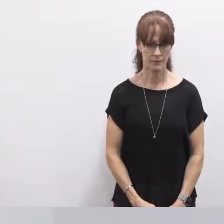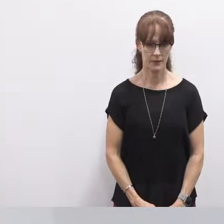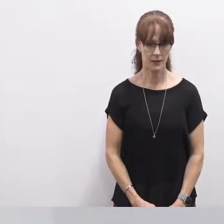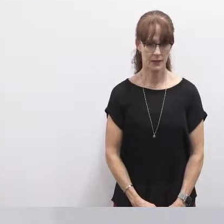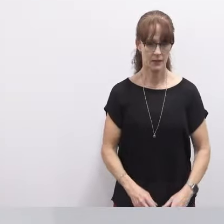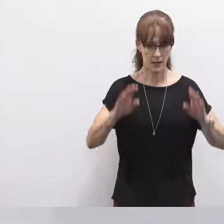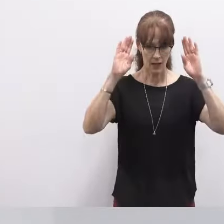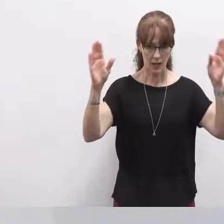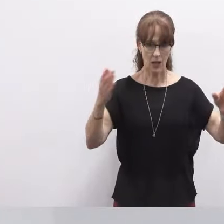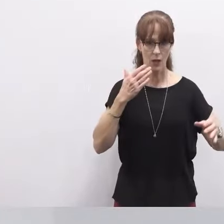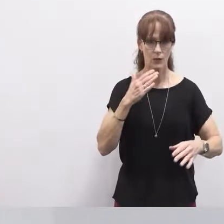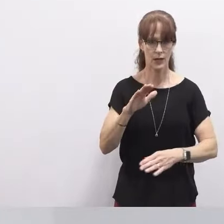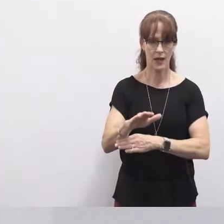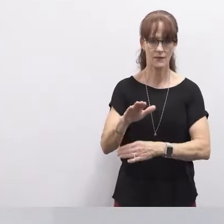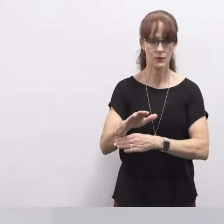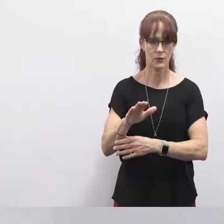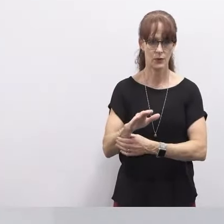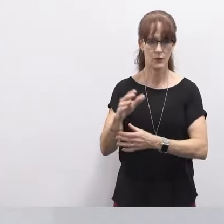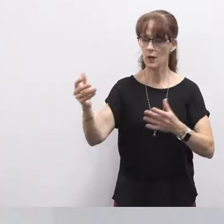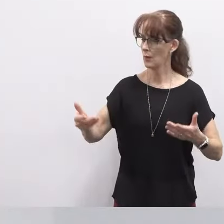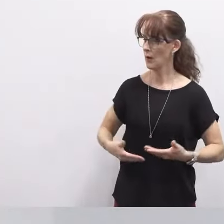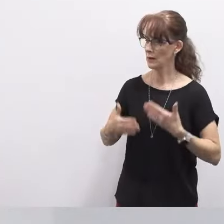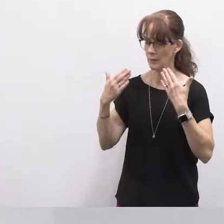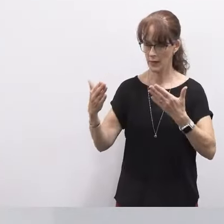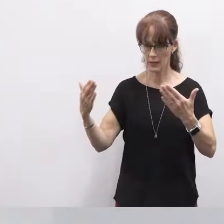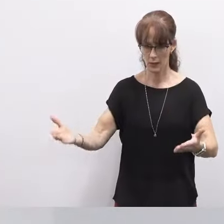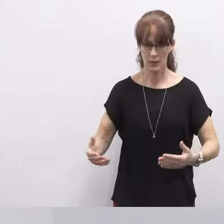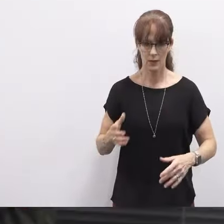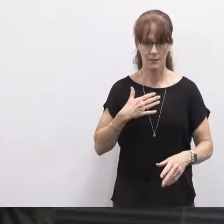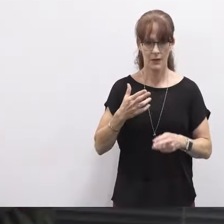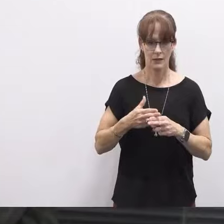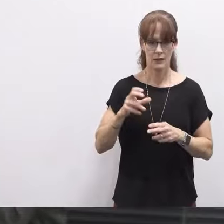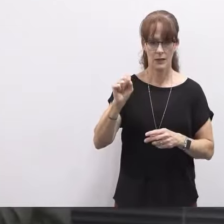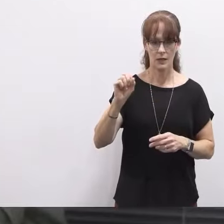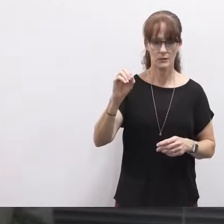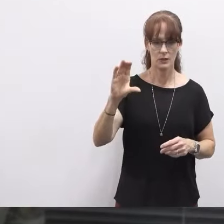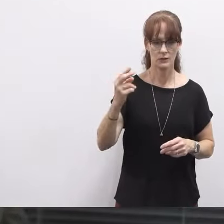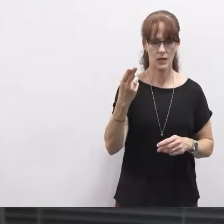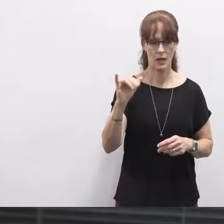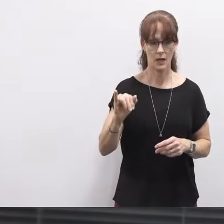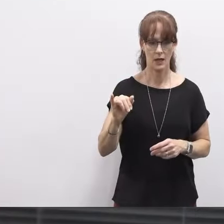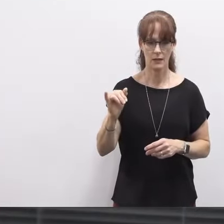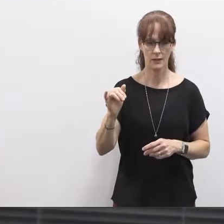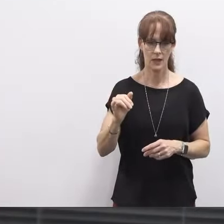Good afternoon, welcome. - Hello. Welcome, thank you. My name is Sochi Gonzalez. I'm with Long Beach Parents United.